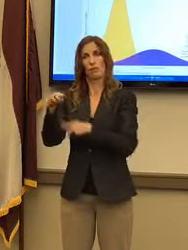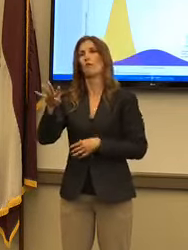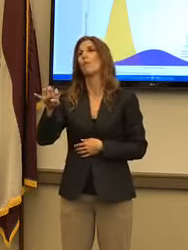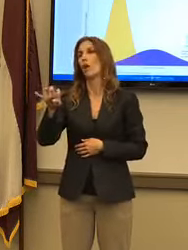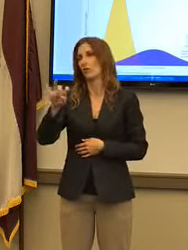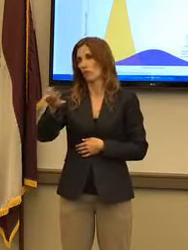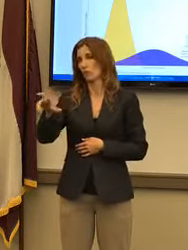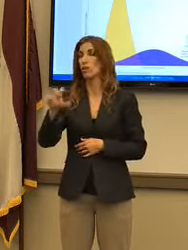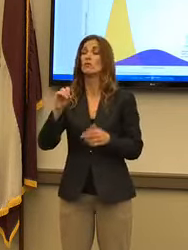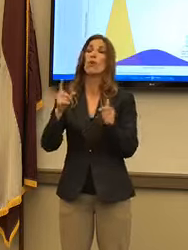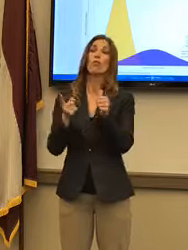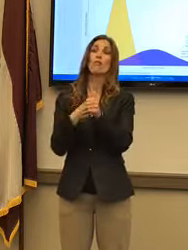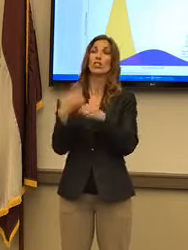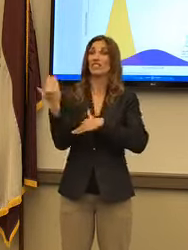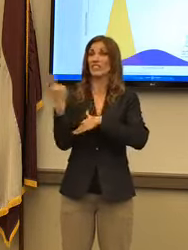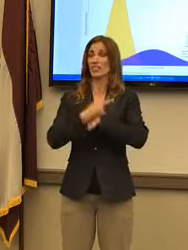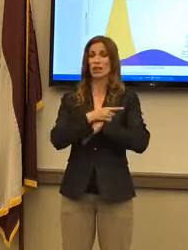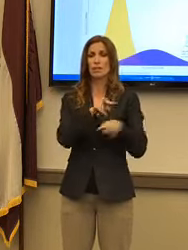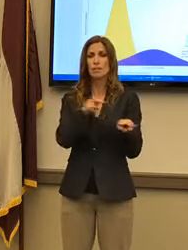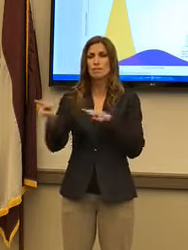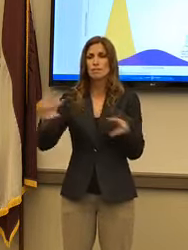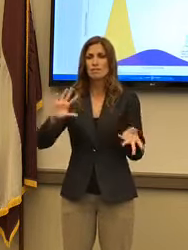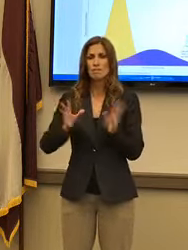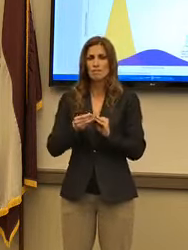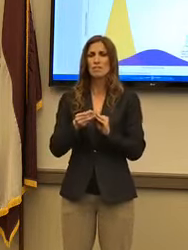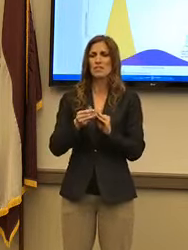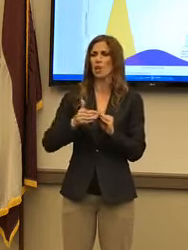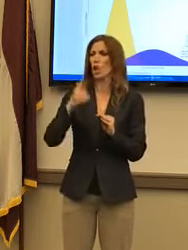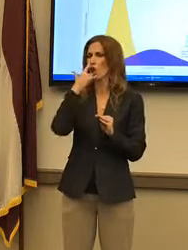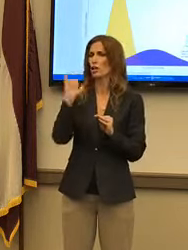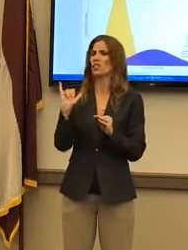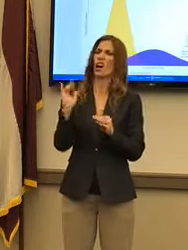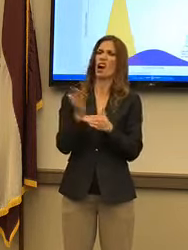for these first 15 days we are now running an average of 14 percent